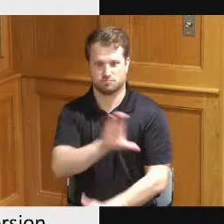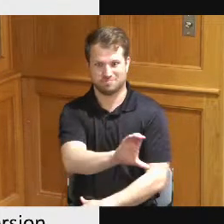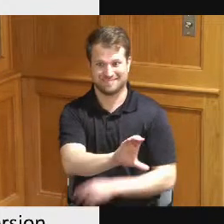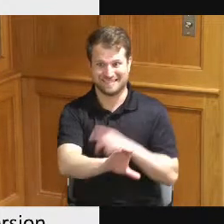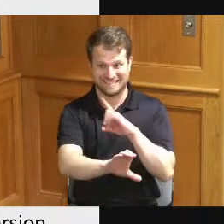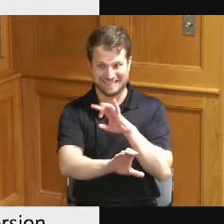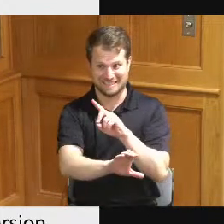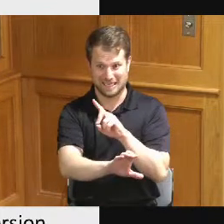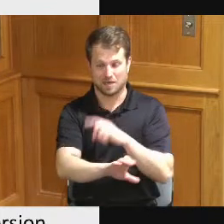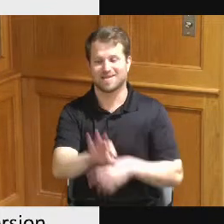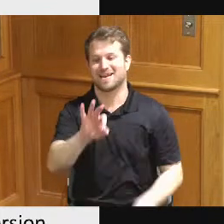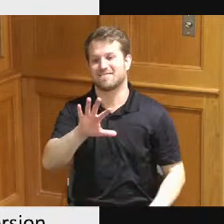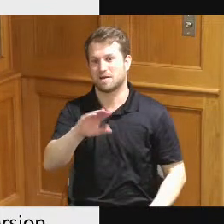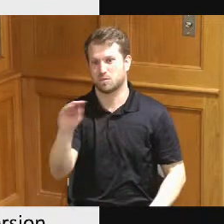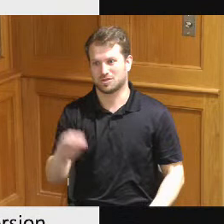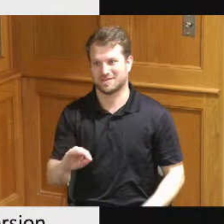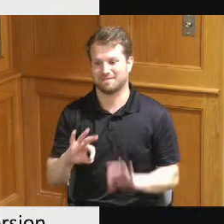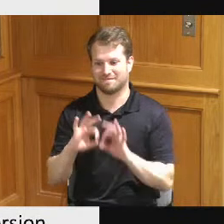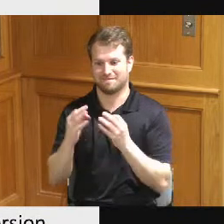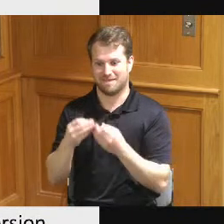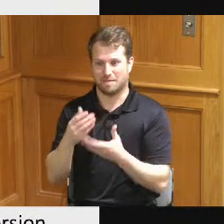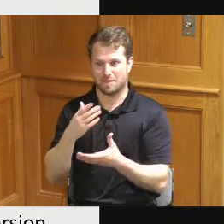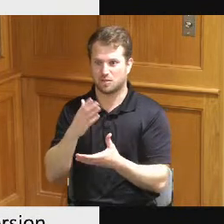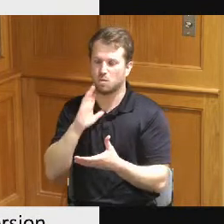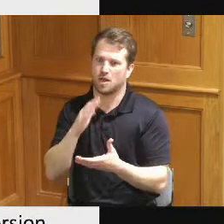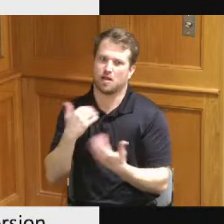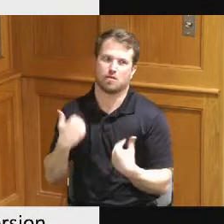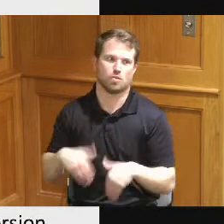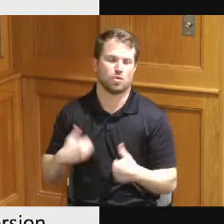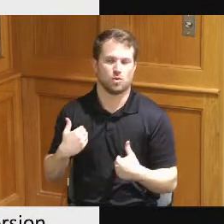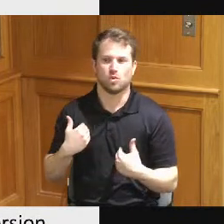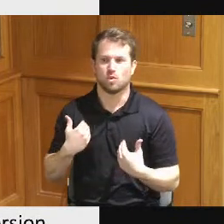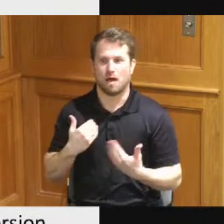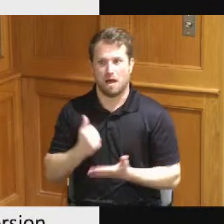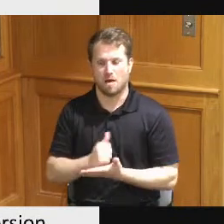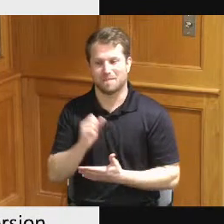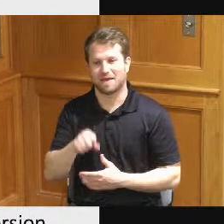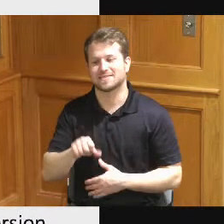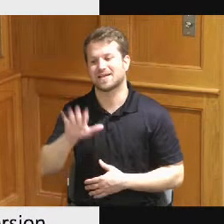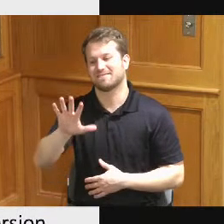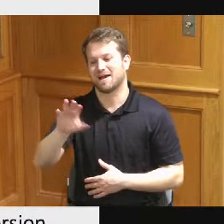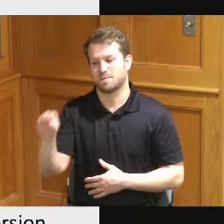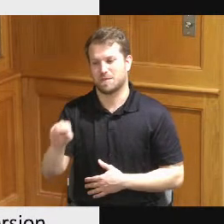percent families will be a big help with that as will the five million dollars in Bezos funding